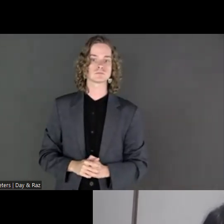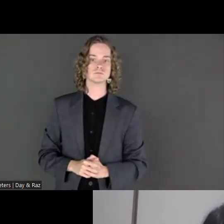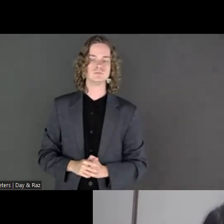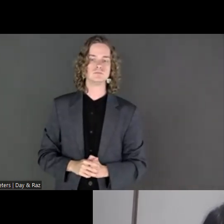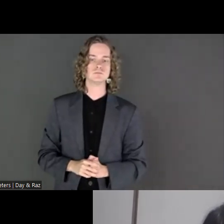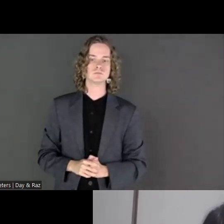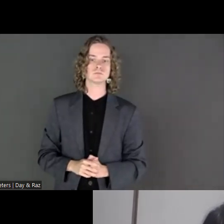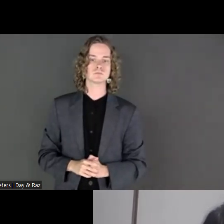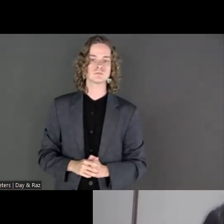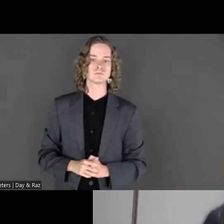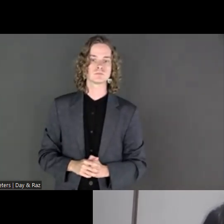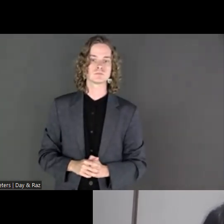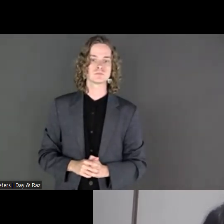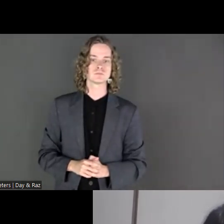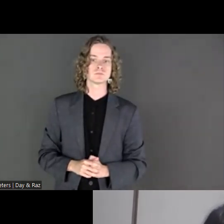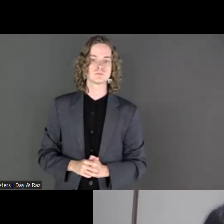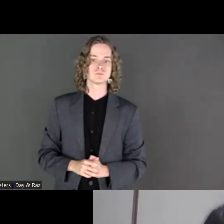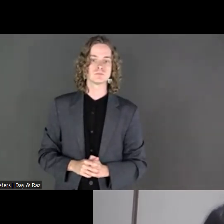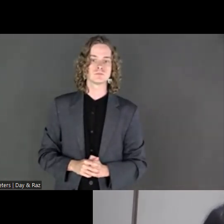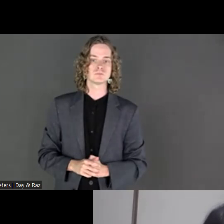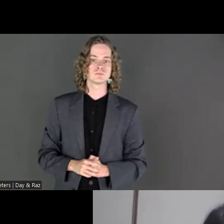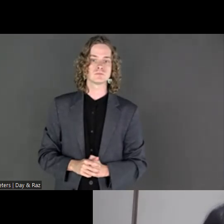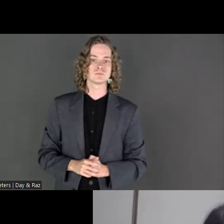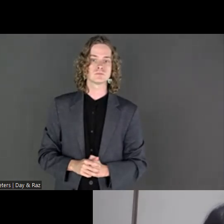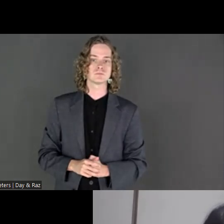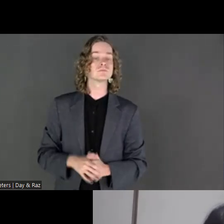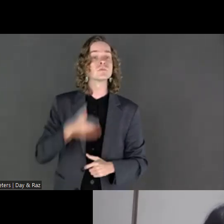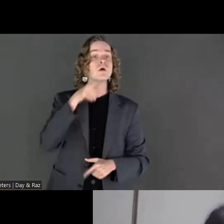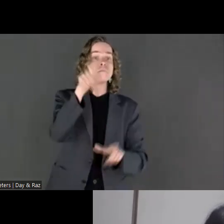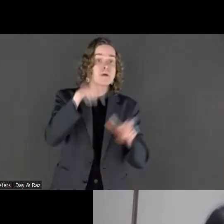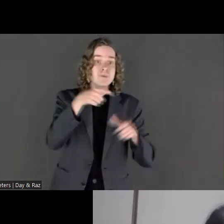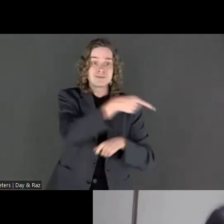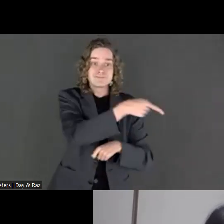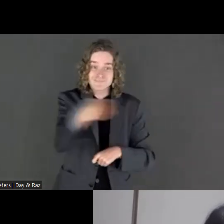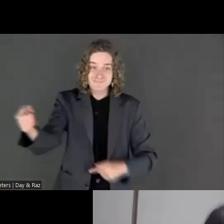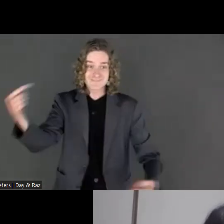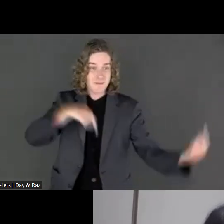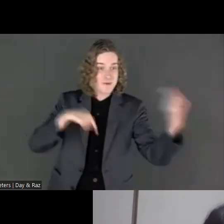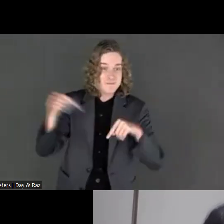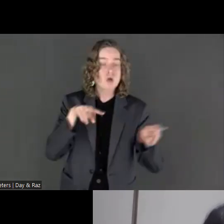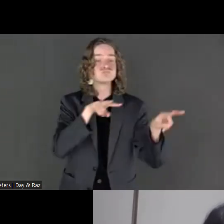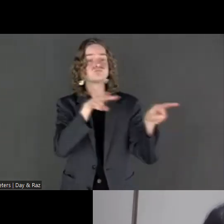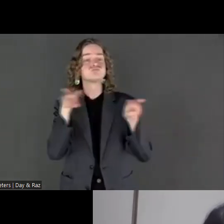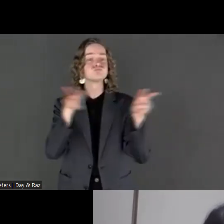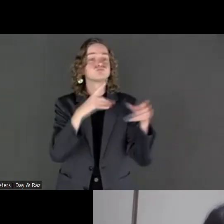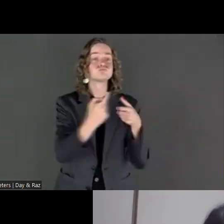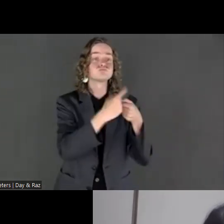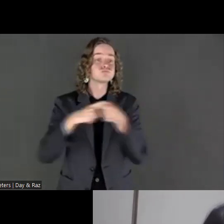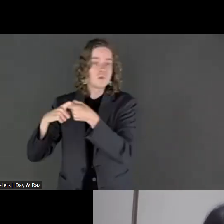you have any questions as attendees kindly leave things into a nice, quiet section? Our team is